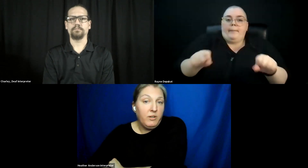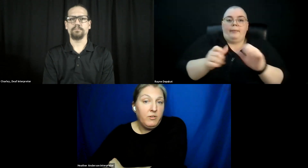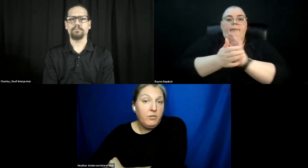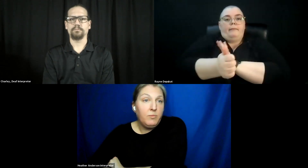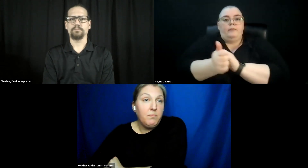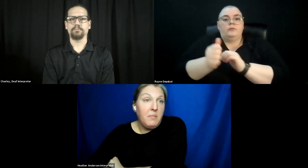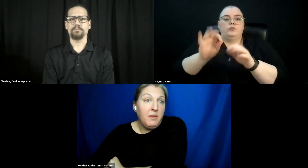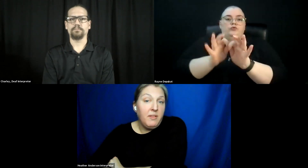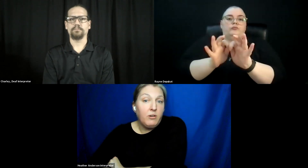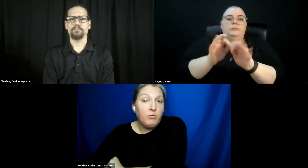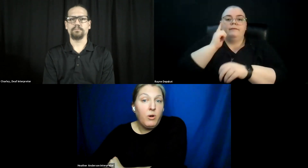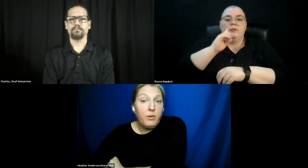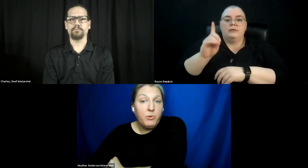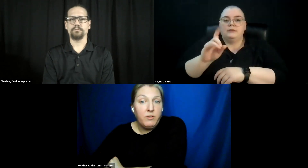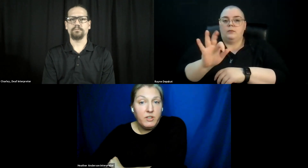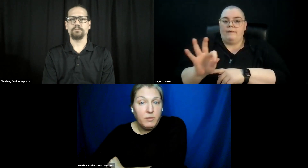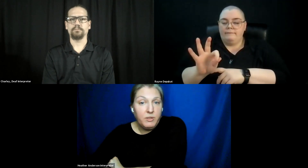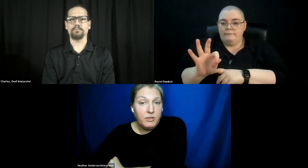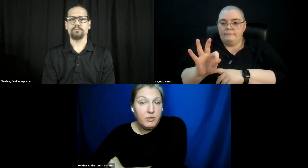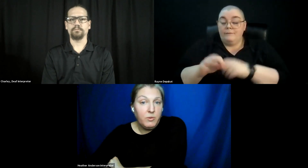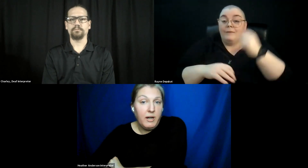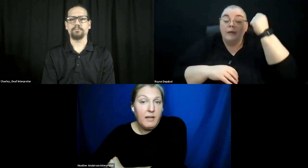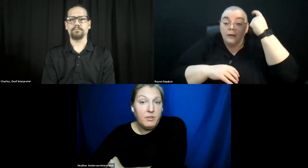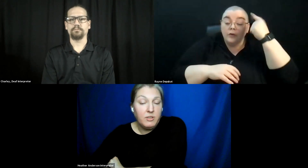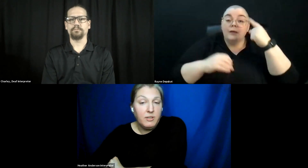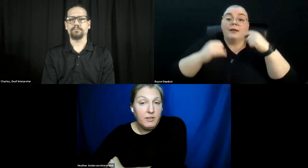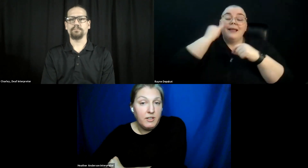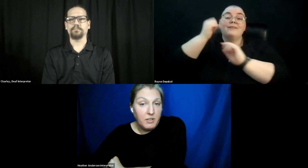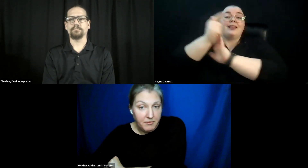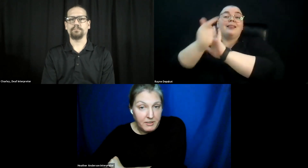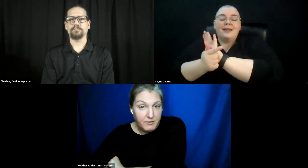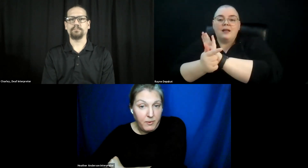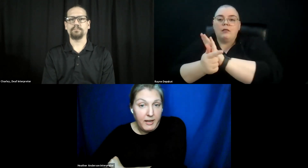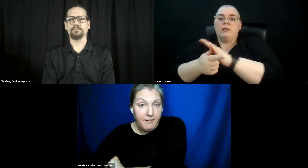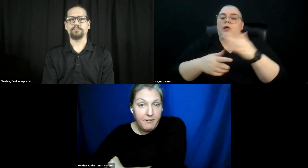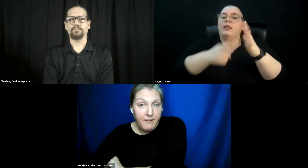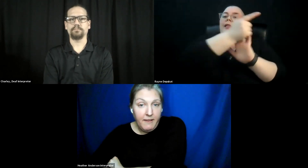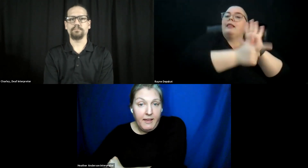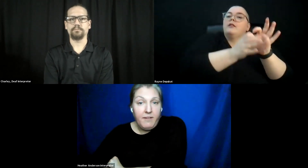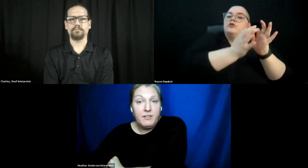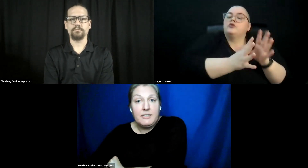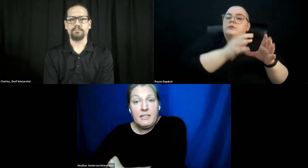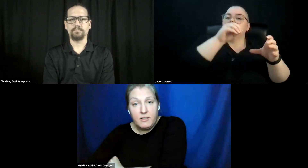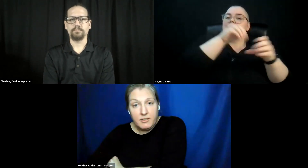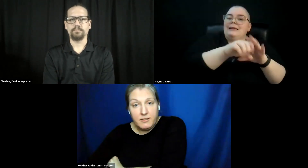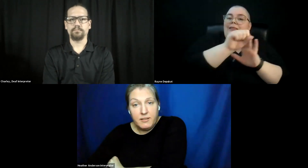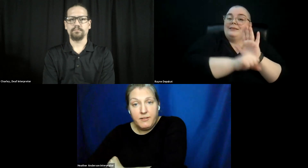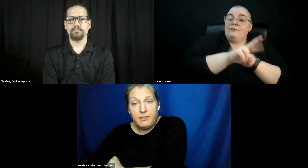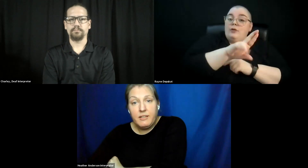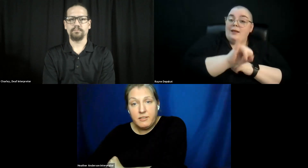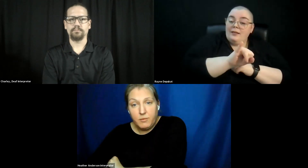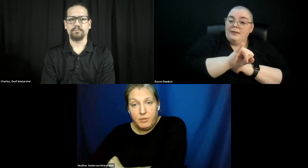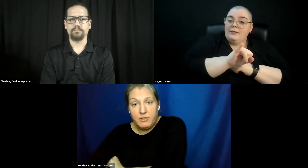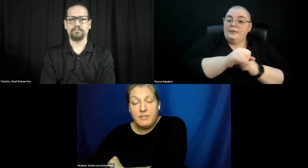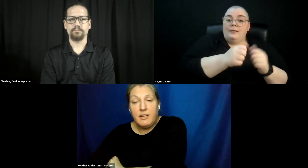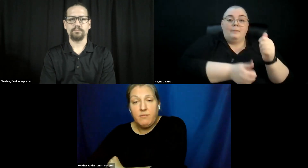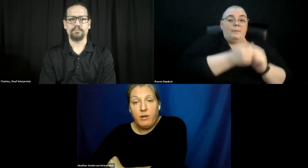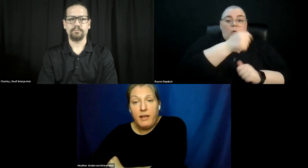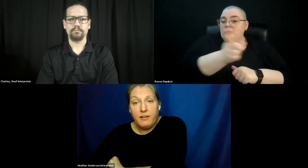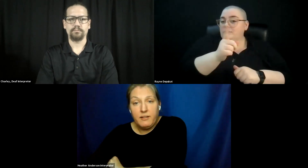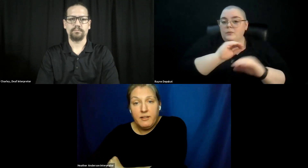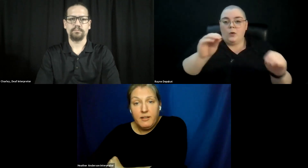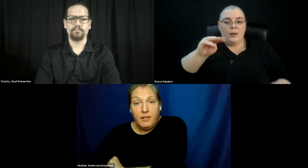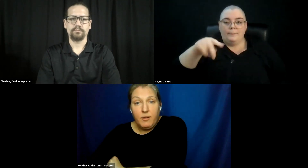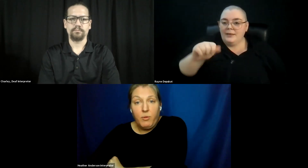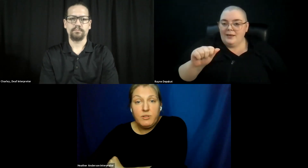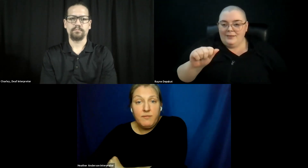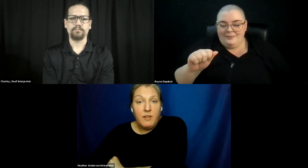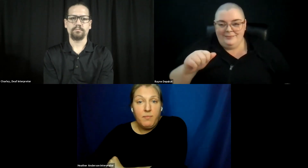We could maybe then grow the pool of interpreters who are able to interpret for these who if it's legal. the legal interpreters in the state of Rhode Island.